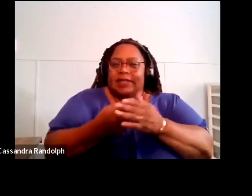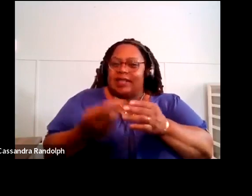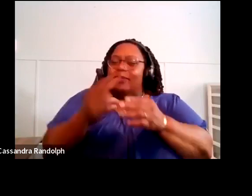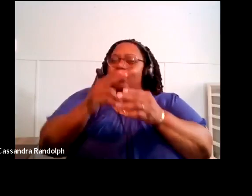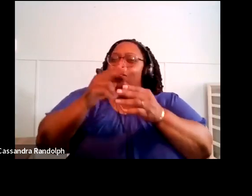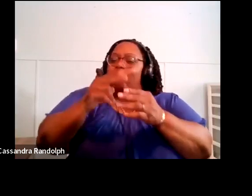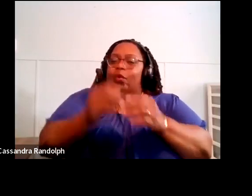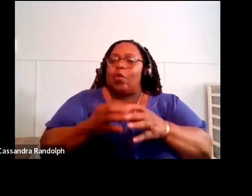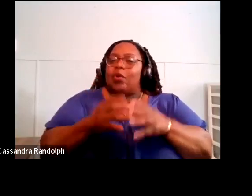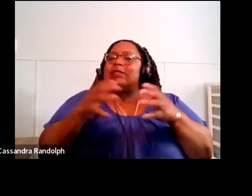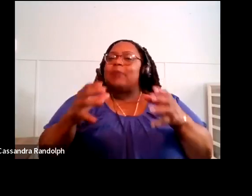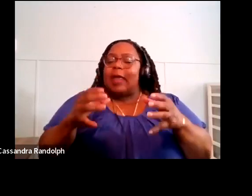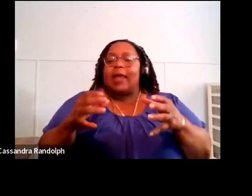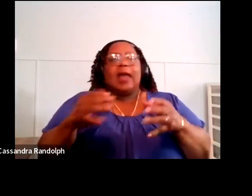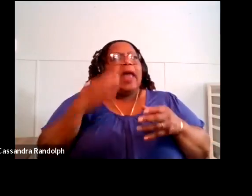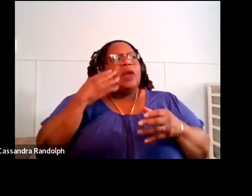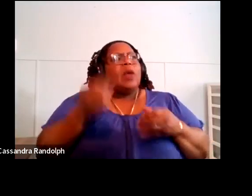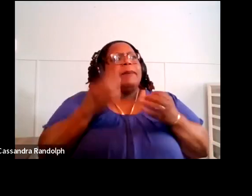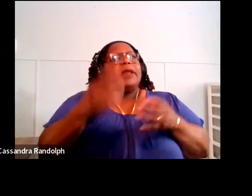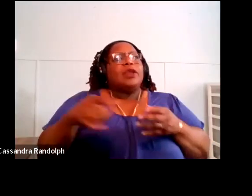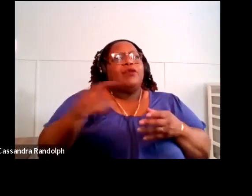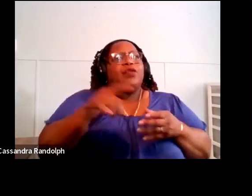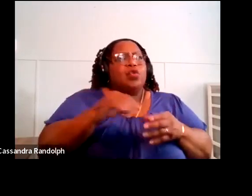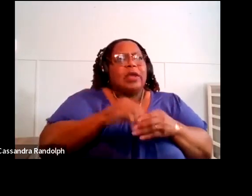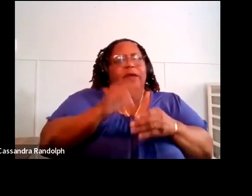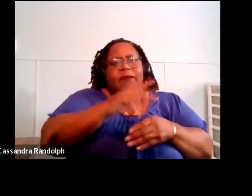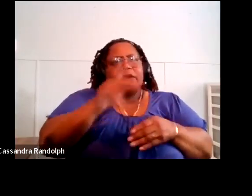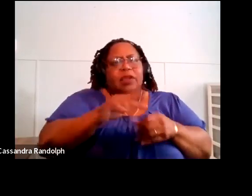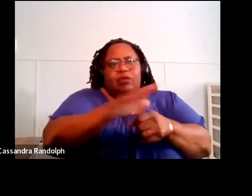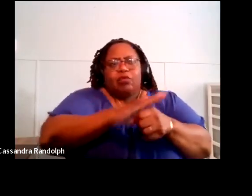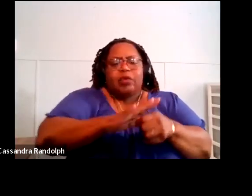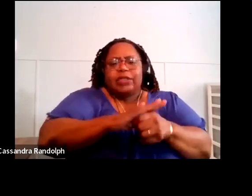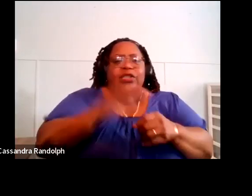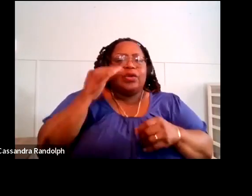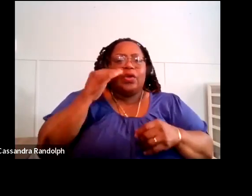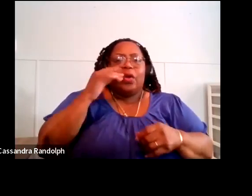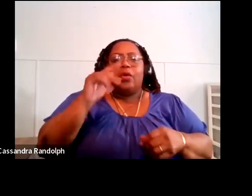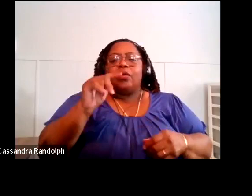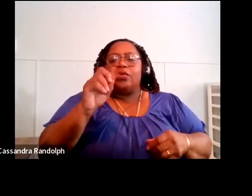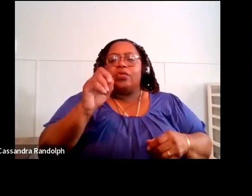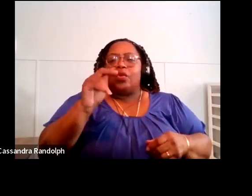So they can take care of themselves. Some of the other